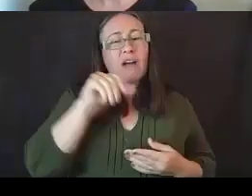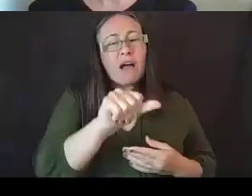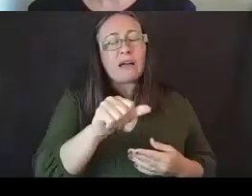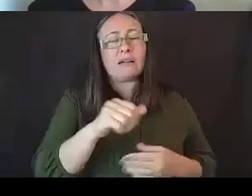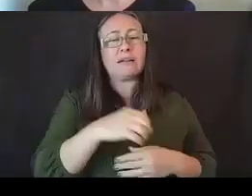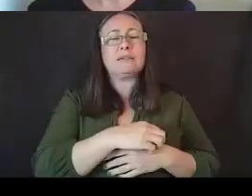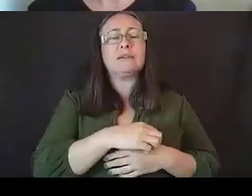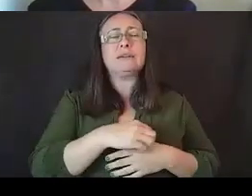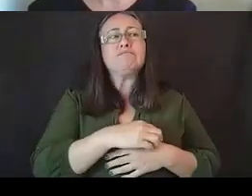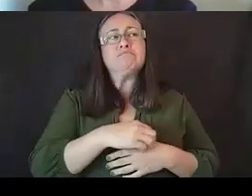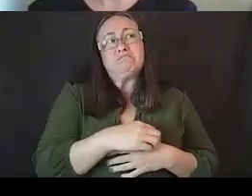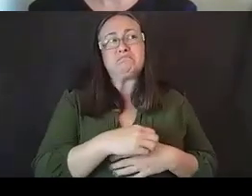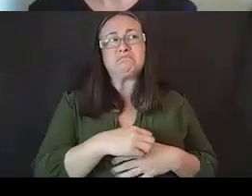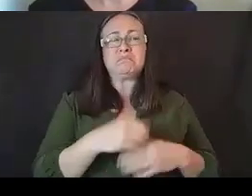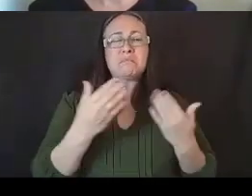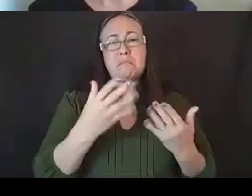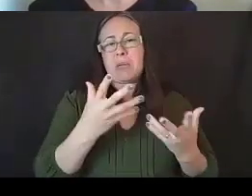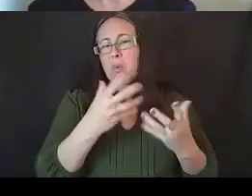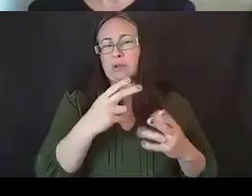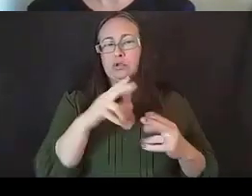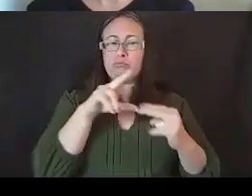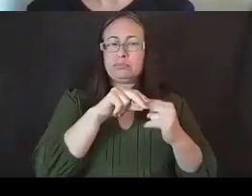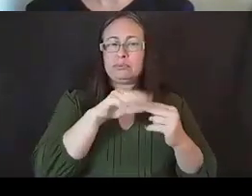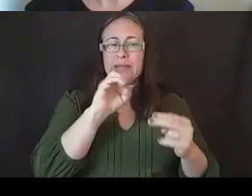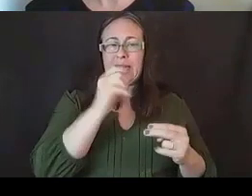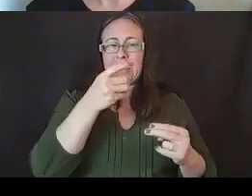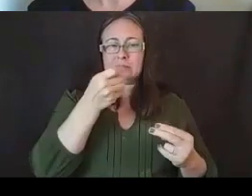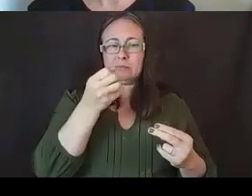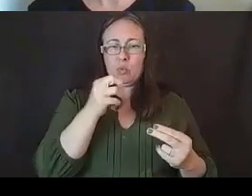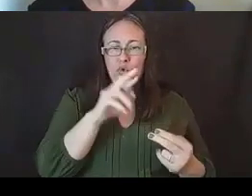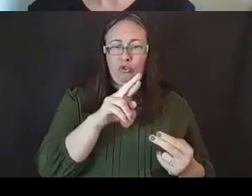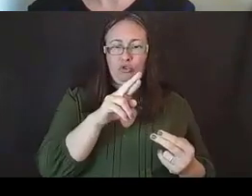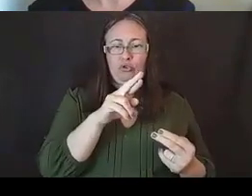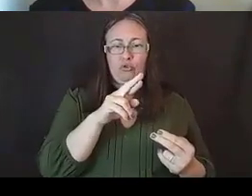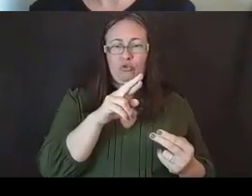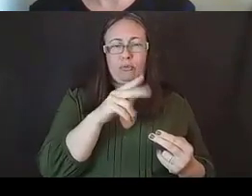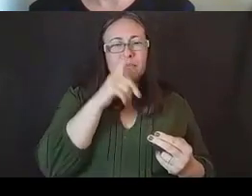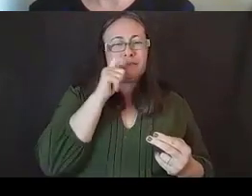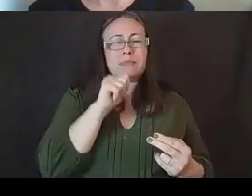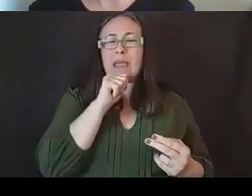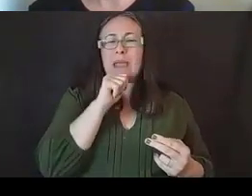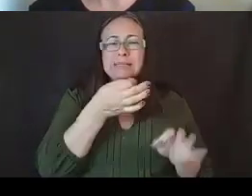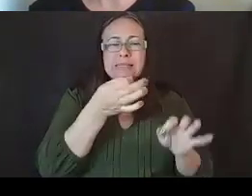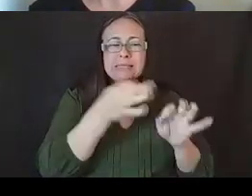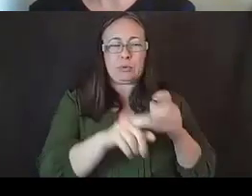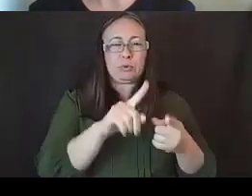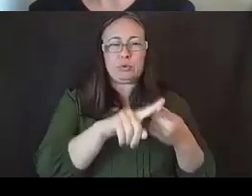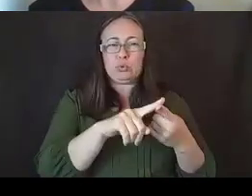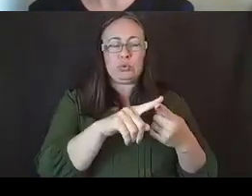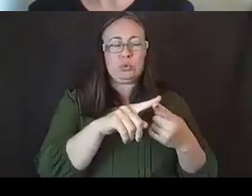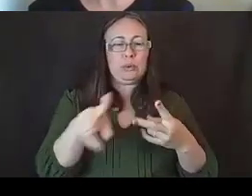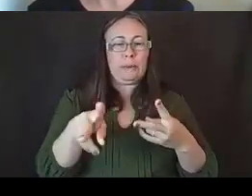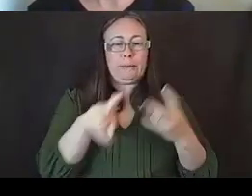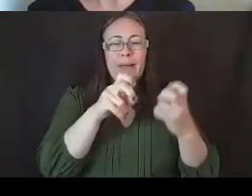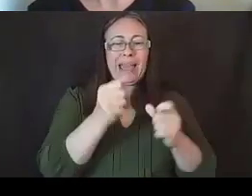you might want to use the ExPORTER files because it's not simple to get all of this out of RePORTER using exports,